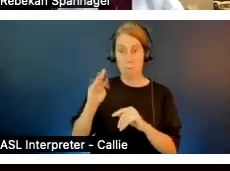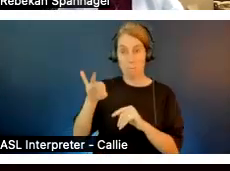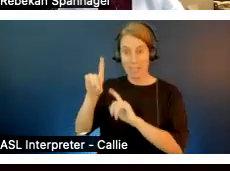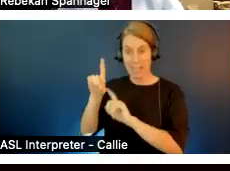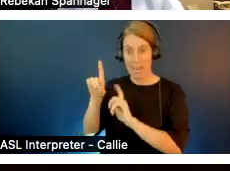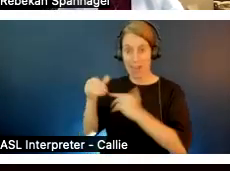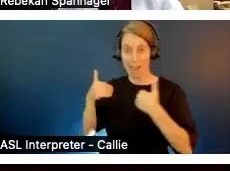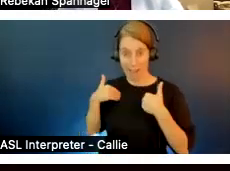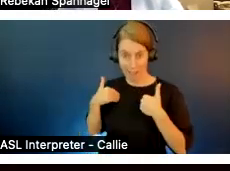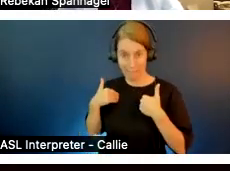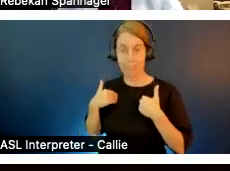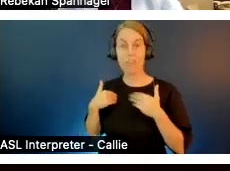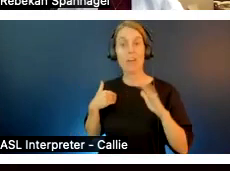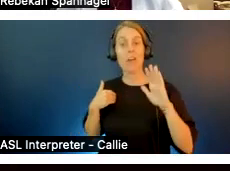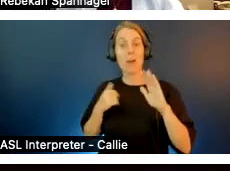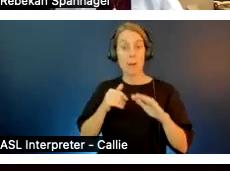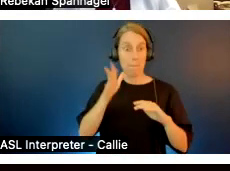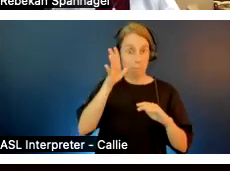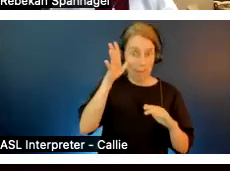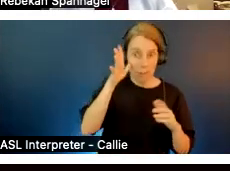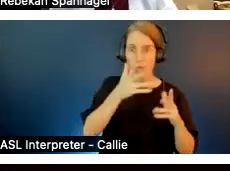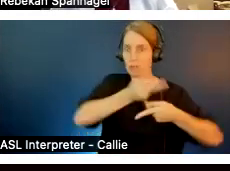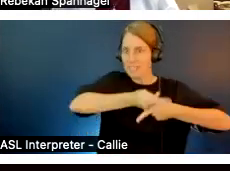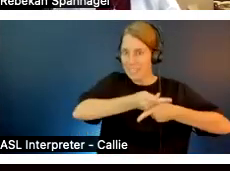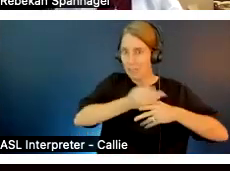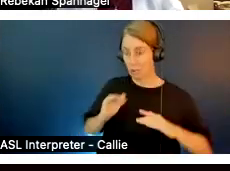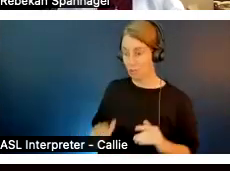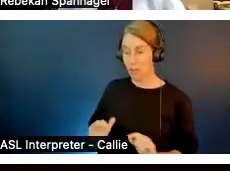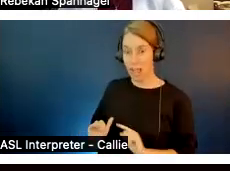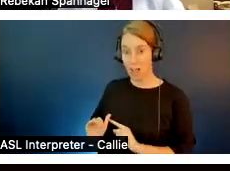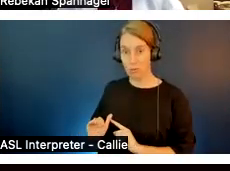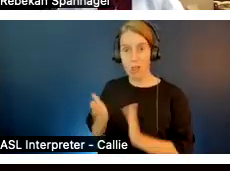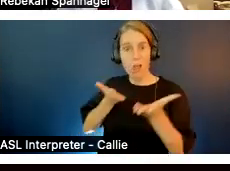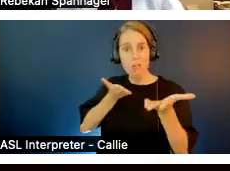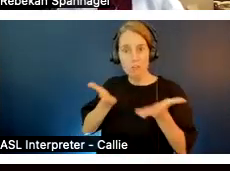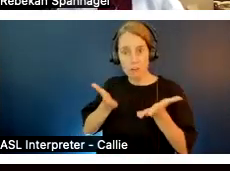is medically necessary for your child and and the child is in the medicaid program the state